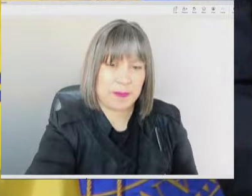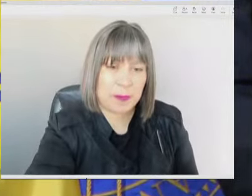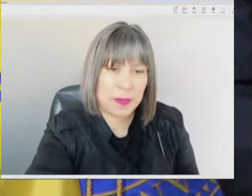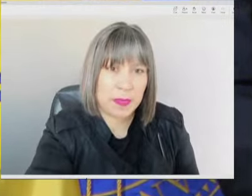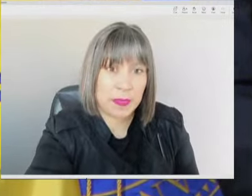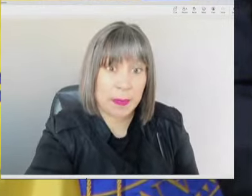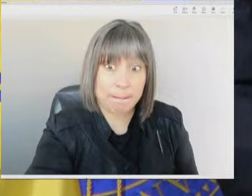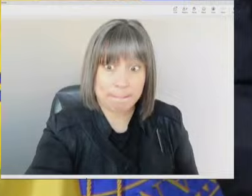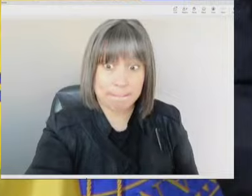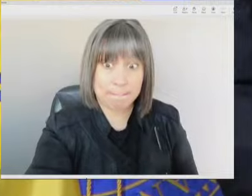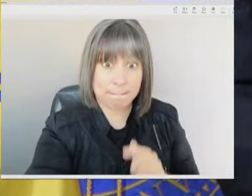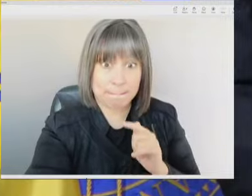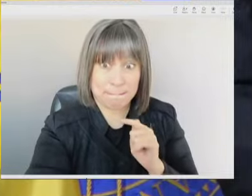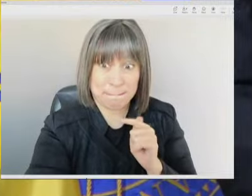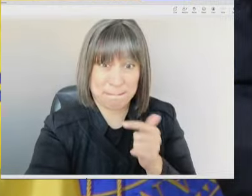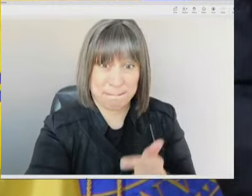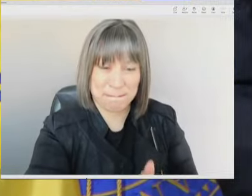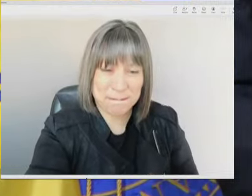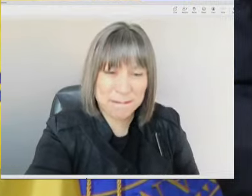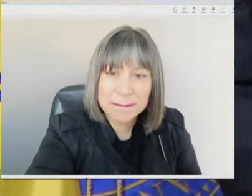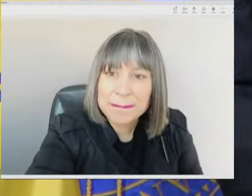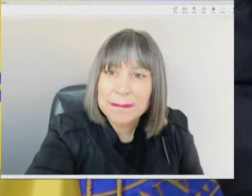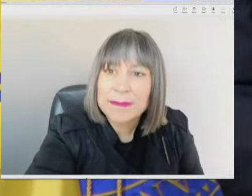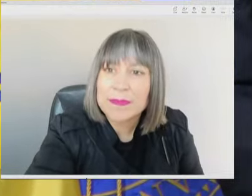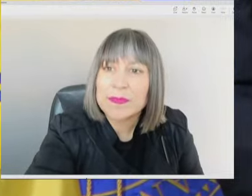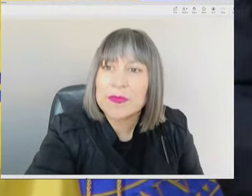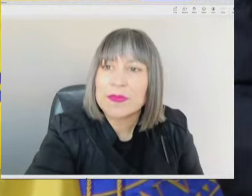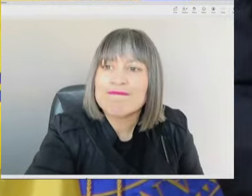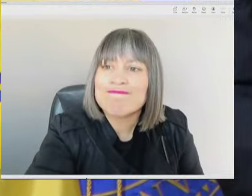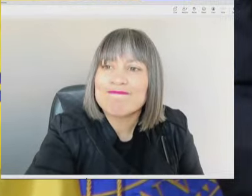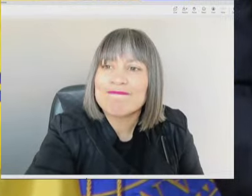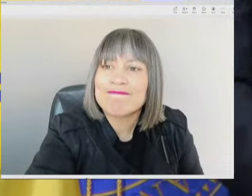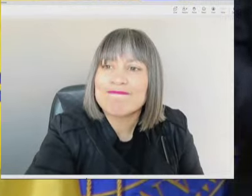just a few years ago, you actually start to trick people to get in the hospice to make money. We